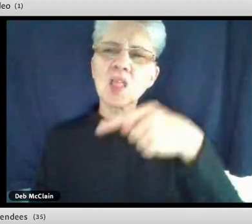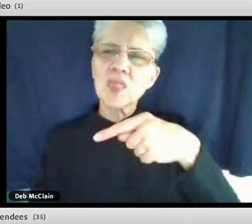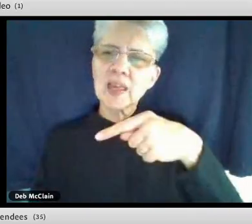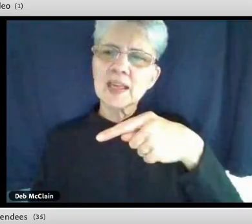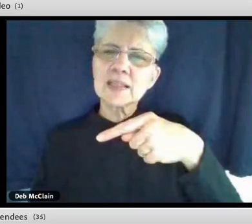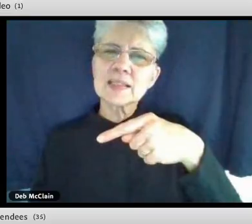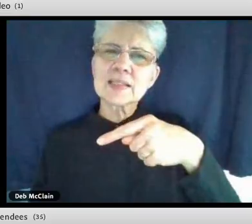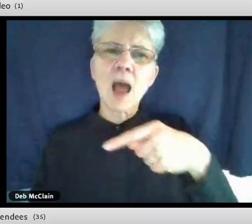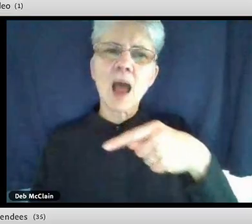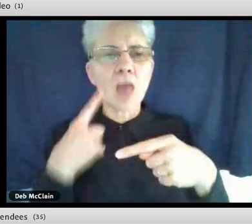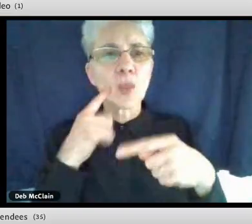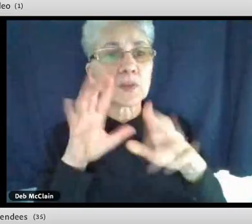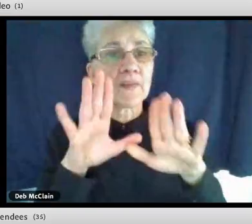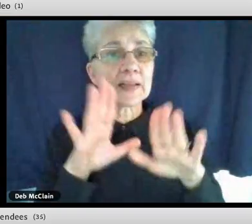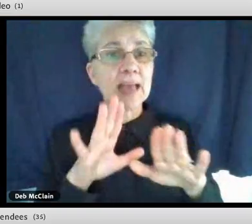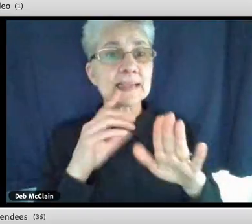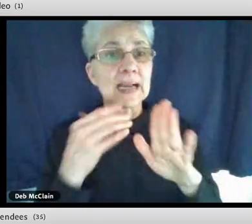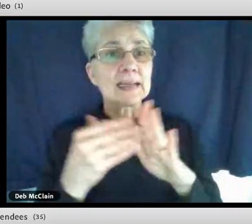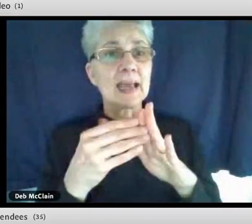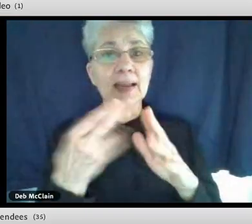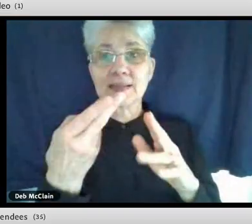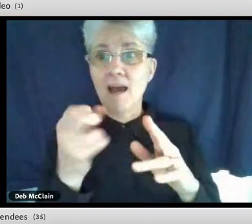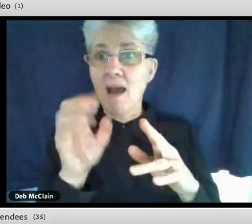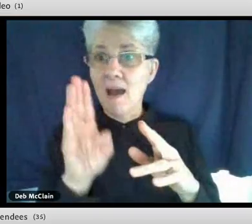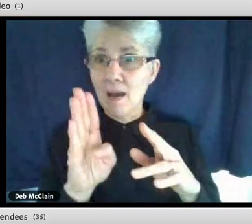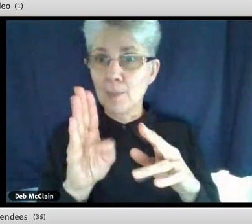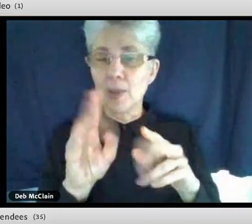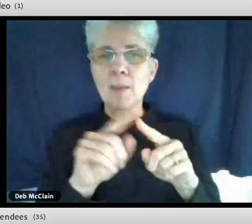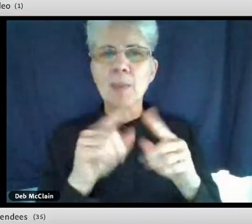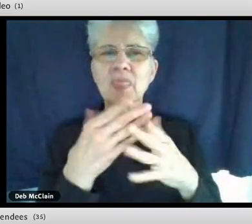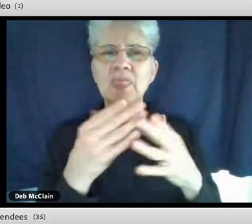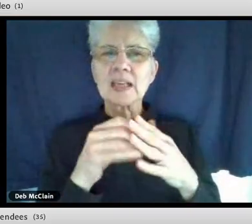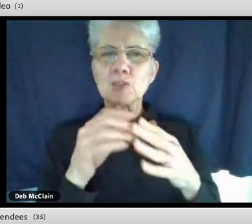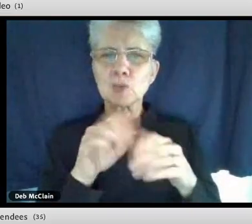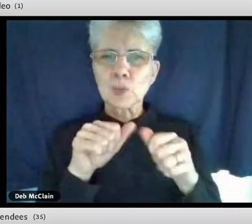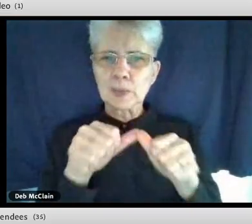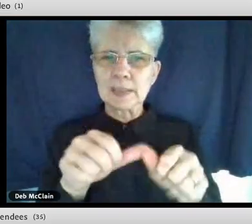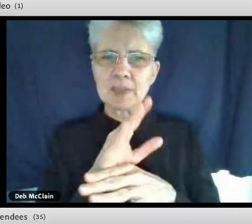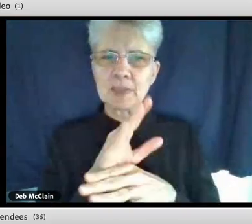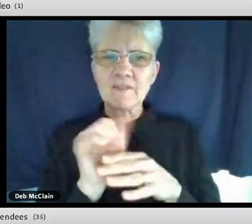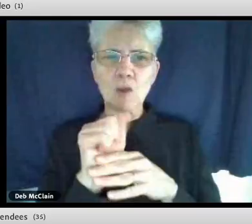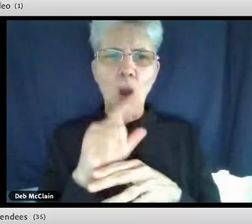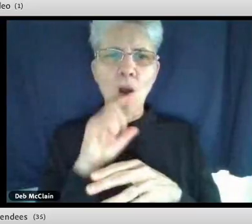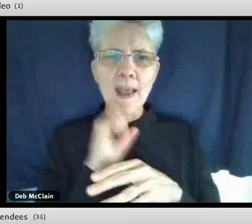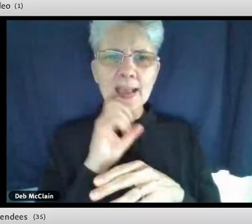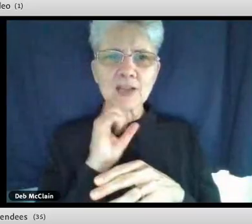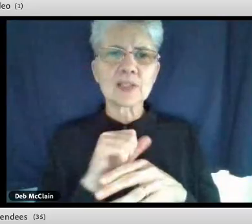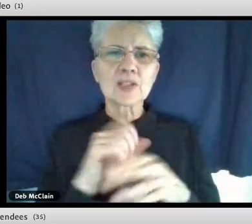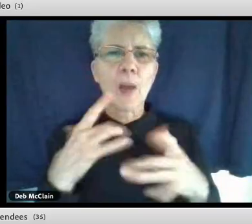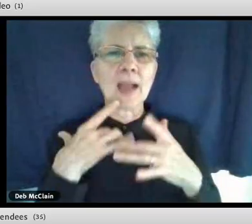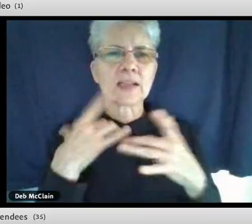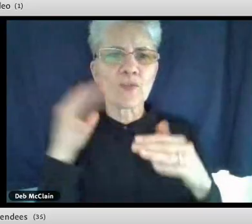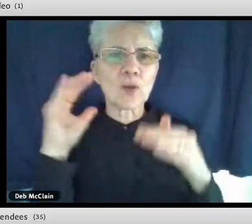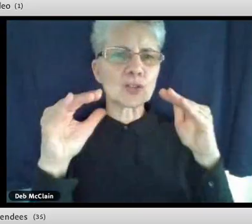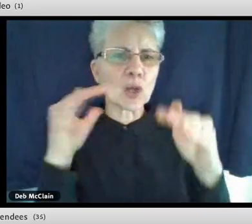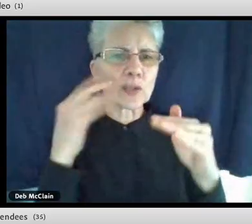but this is... I thought it was fantastic. Again, it's a hub, but these are things to keep busy at home for all ages, so activities for adults.